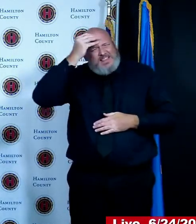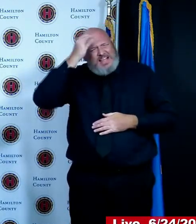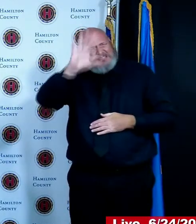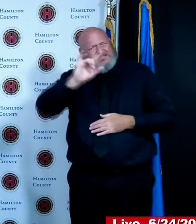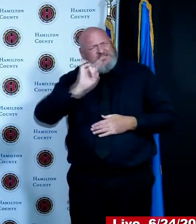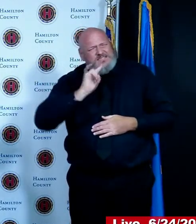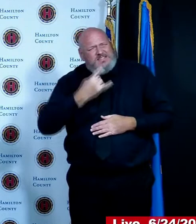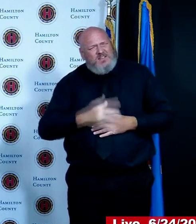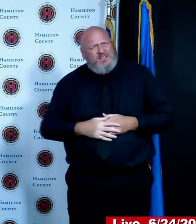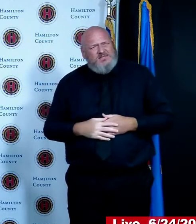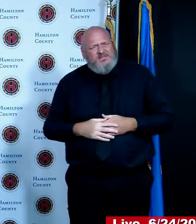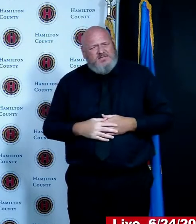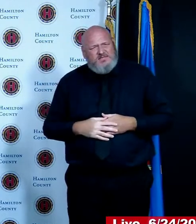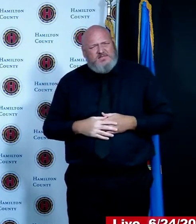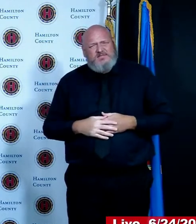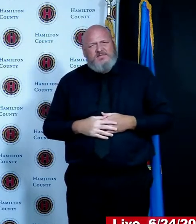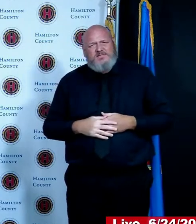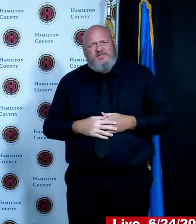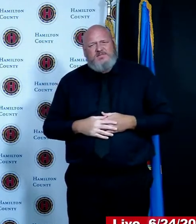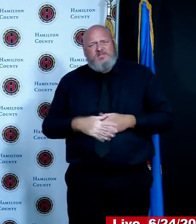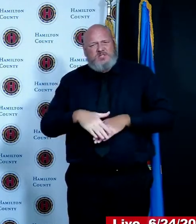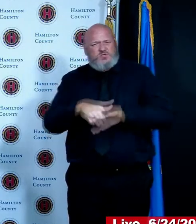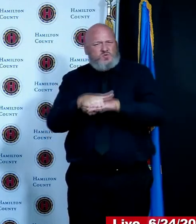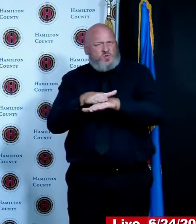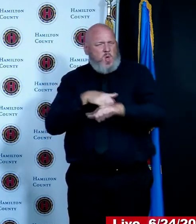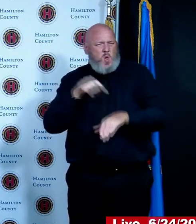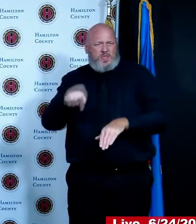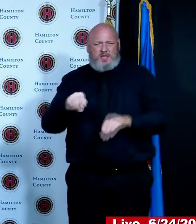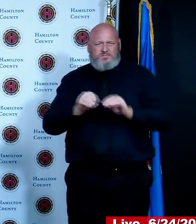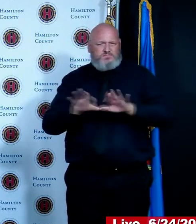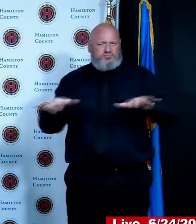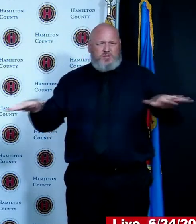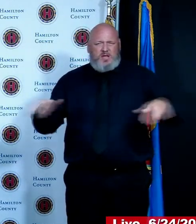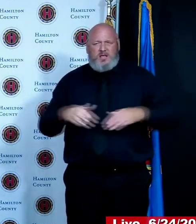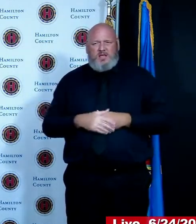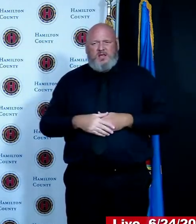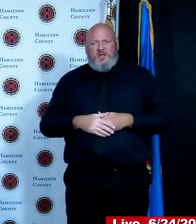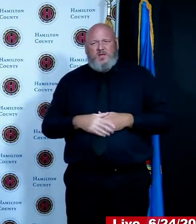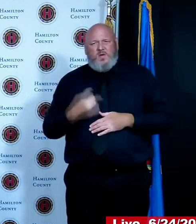slow the spread of Covid-19 Commissioner Driehaus referenced the National Guard